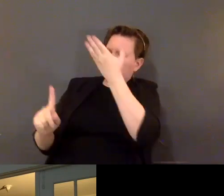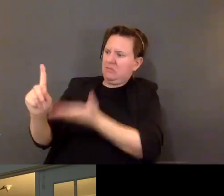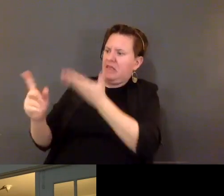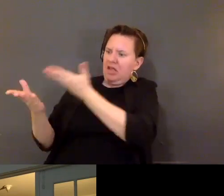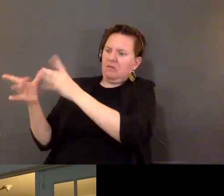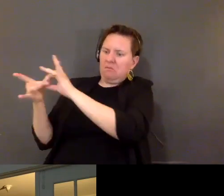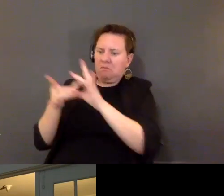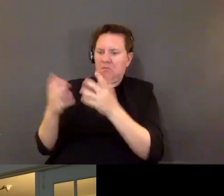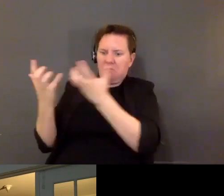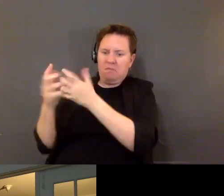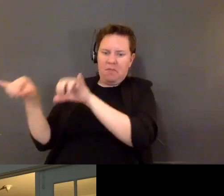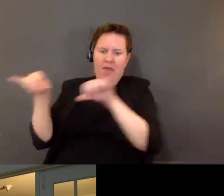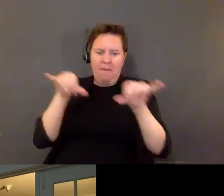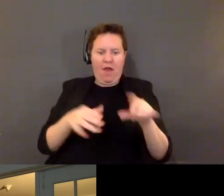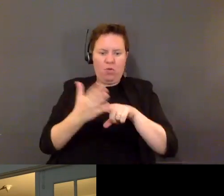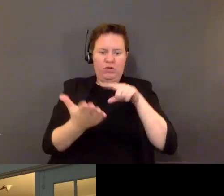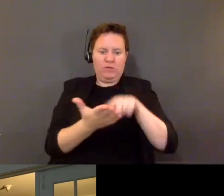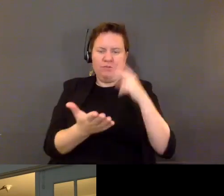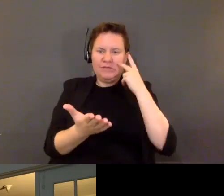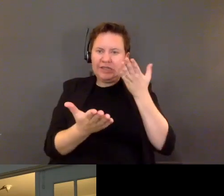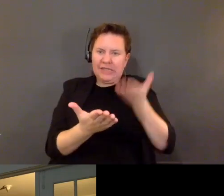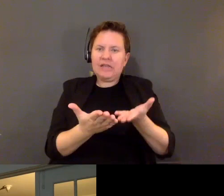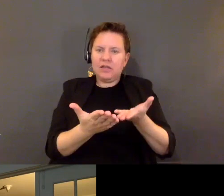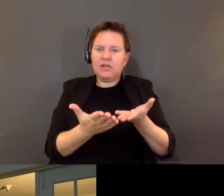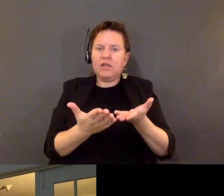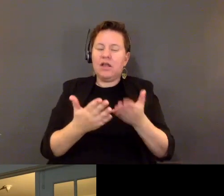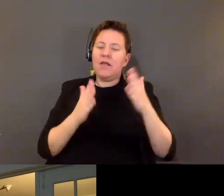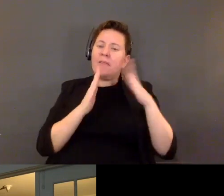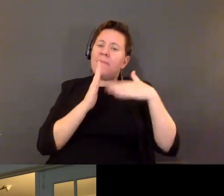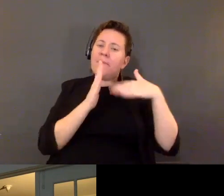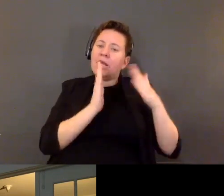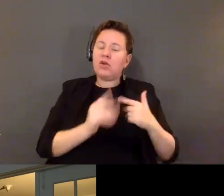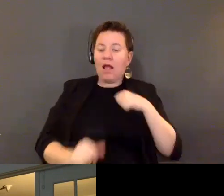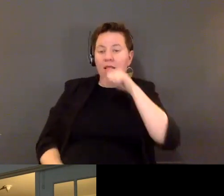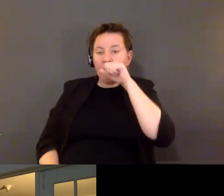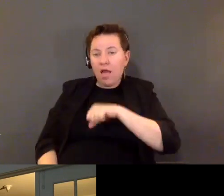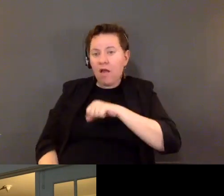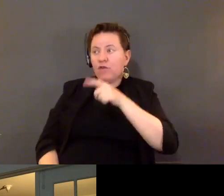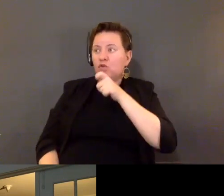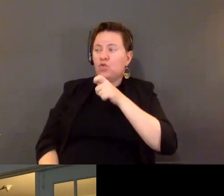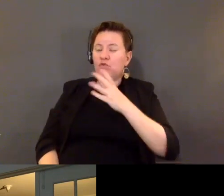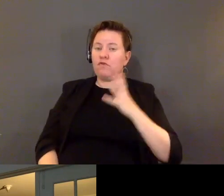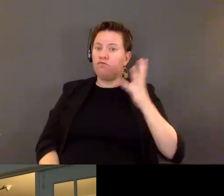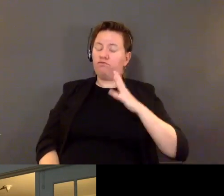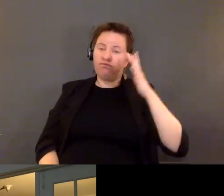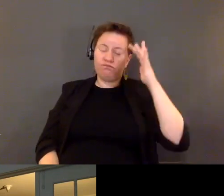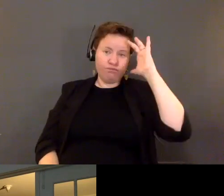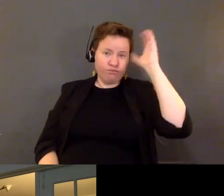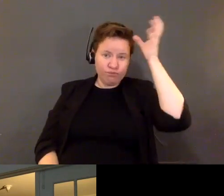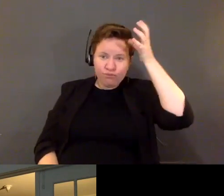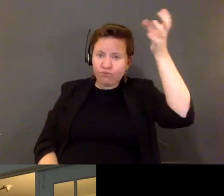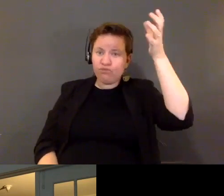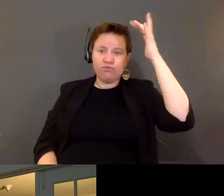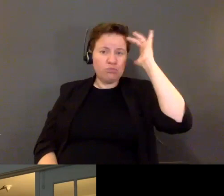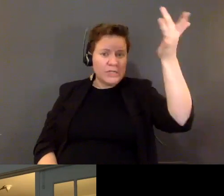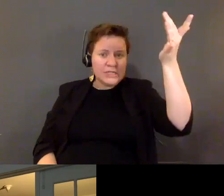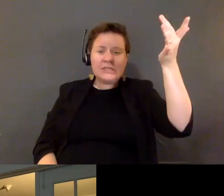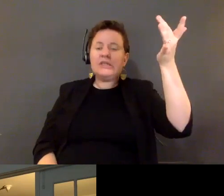work because the painters i love who are formerly brilliant what i feel like is that what you see is